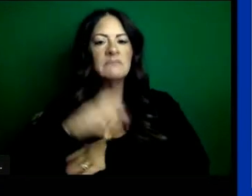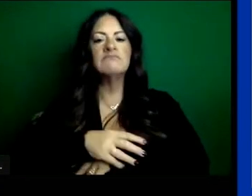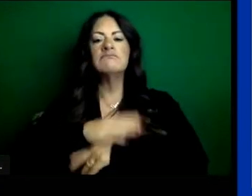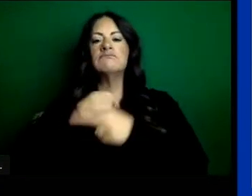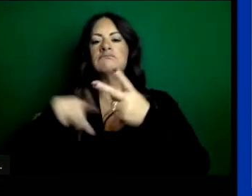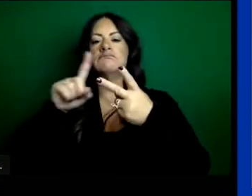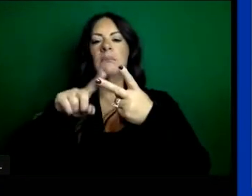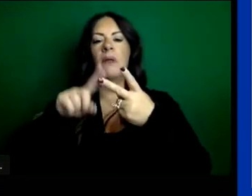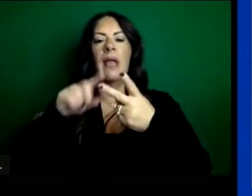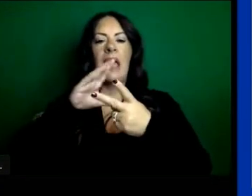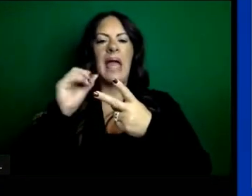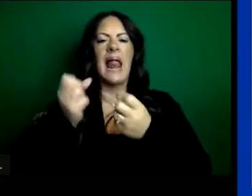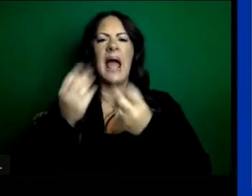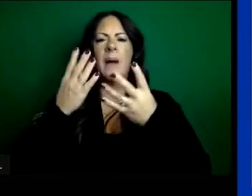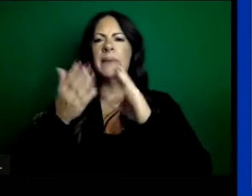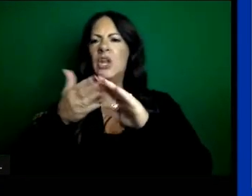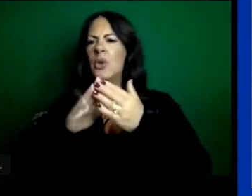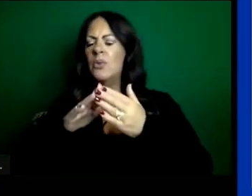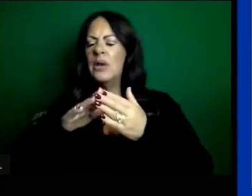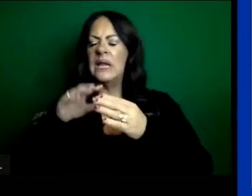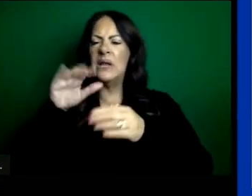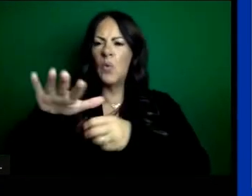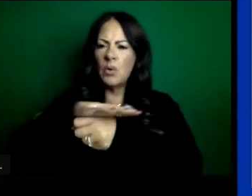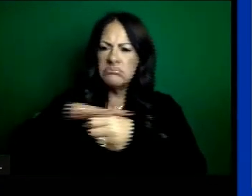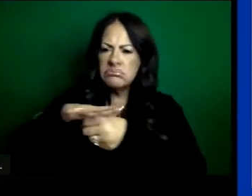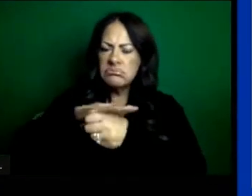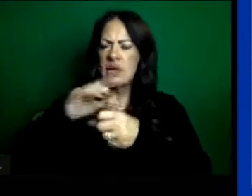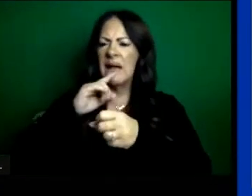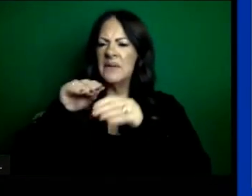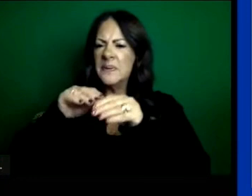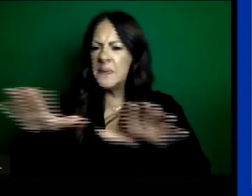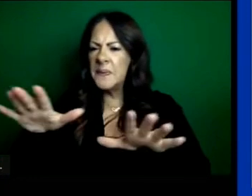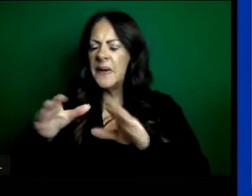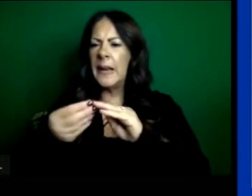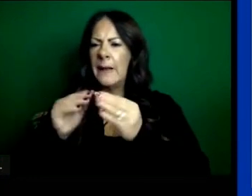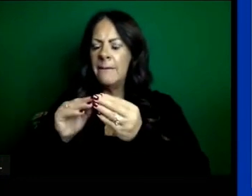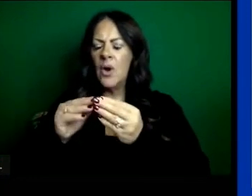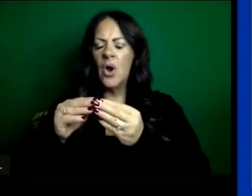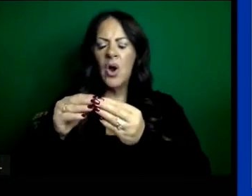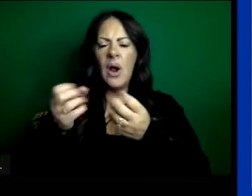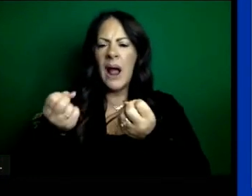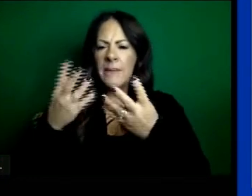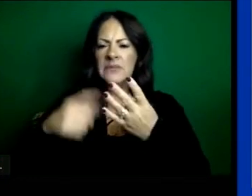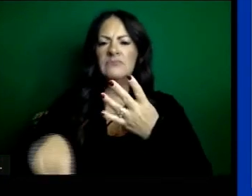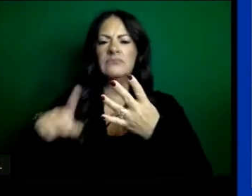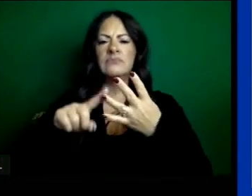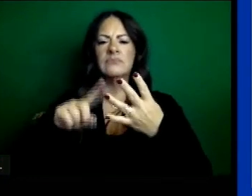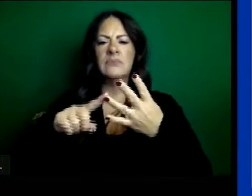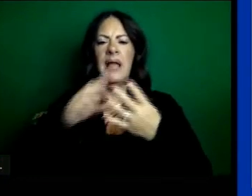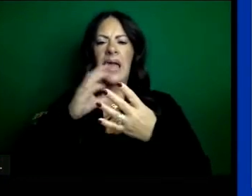ON THE RIGHT HAND SIDE OF THIS SLIDE, CURRENT ESTIMATED ICU AVAILABILITY, COMMUNITY TRANSMISSION RATES, CURRENT REGIONAL CASE RATES AND THEN THE NUMBER OF CASES ADMITTED TO